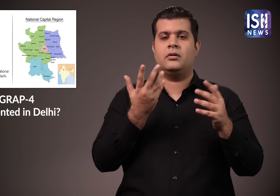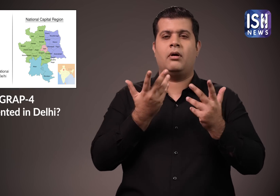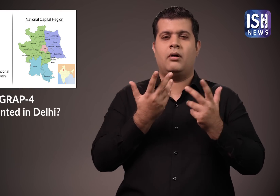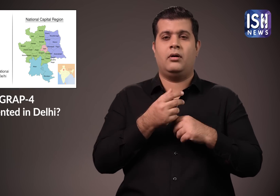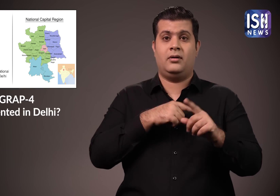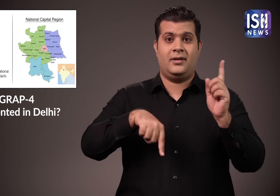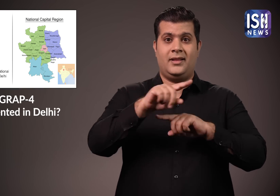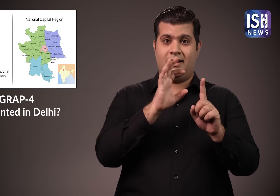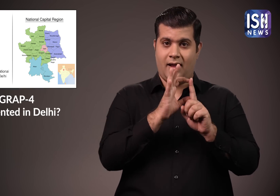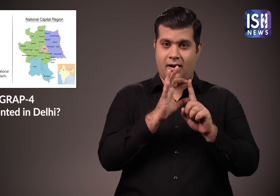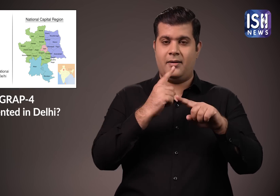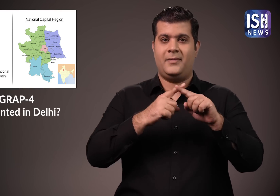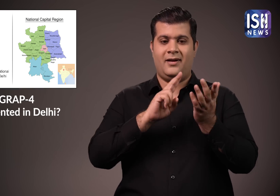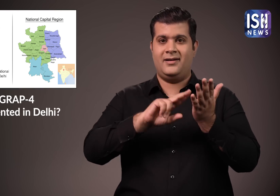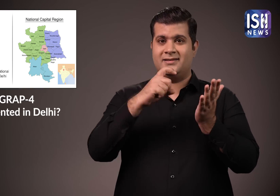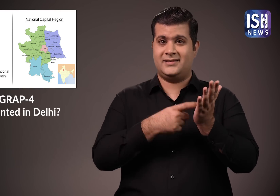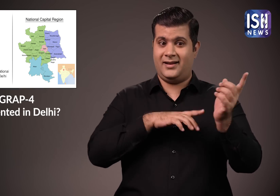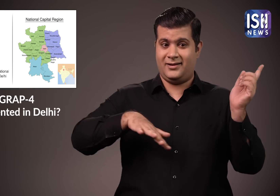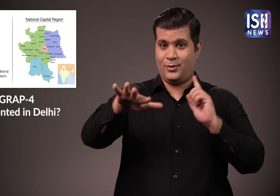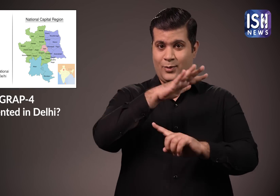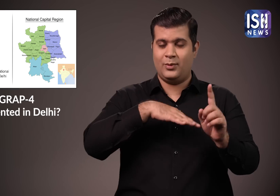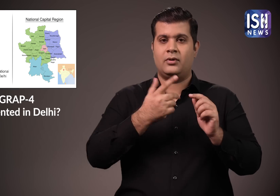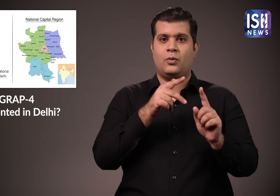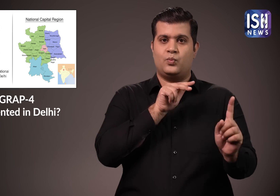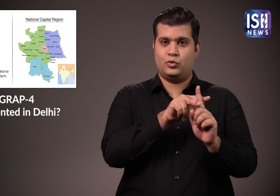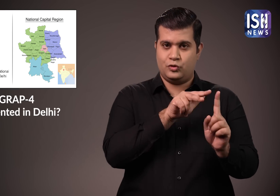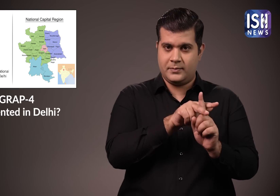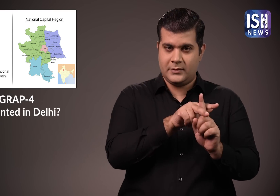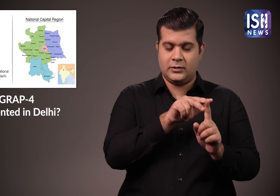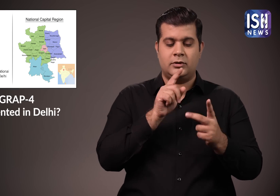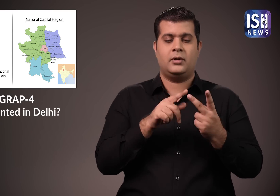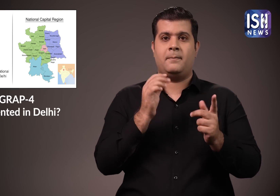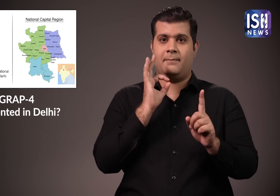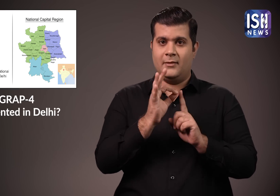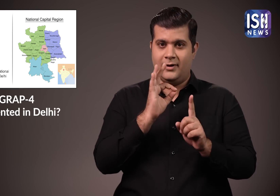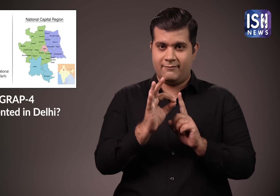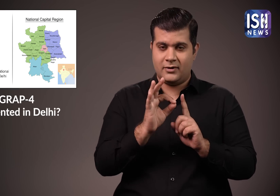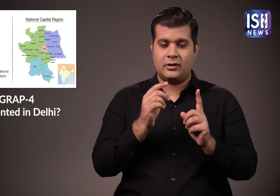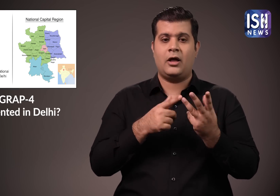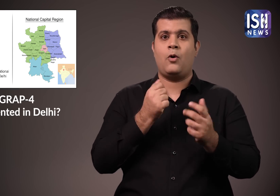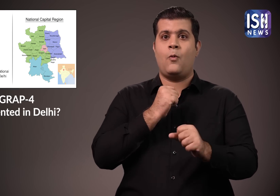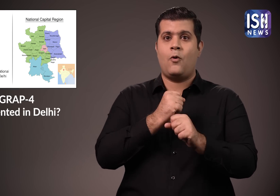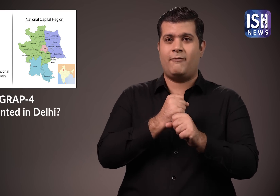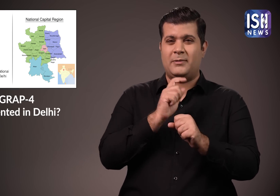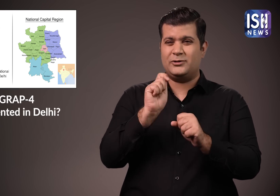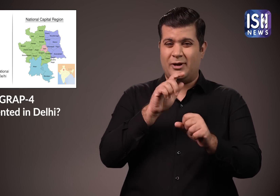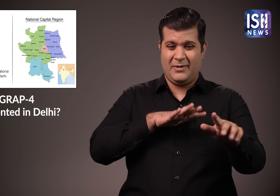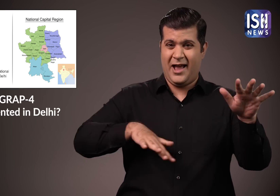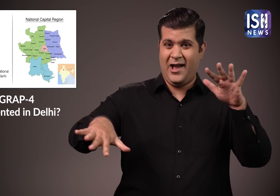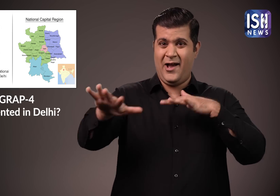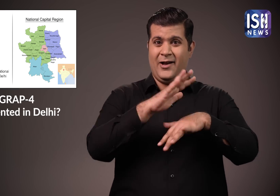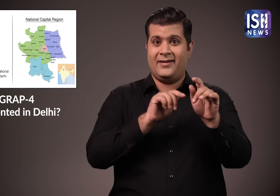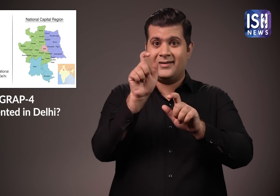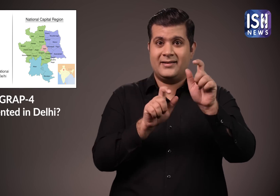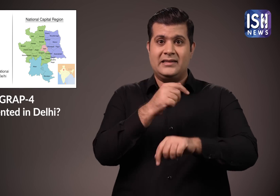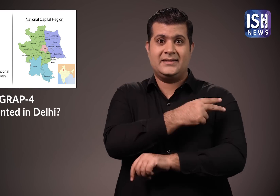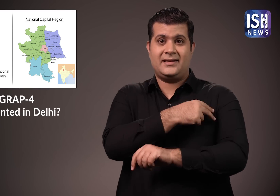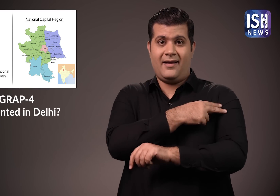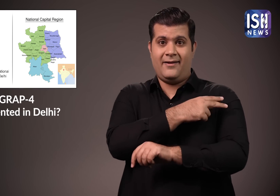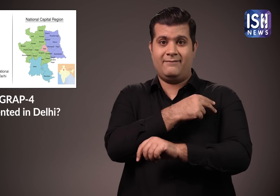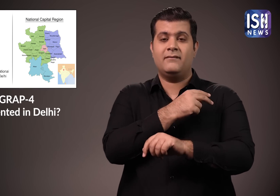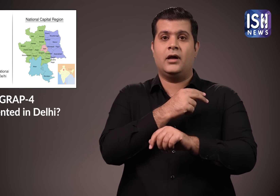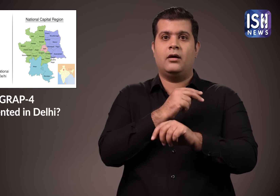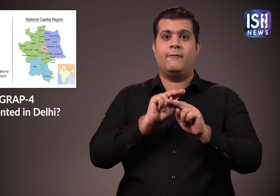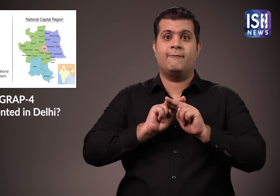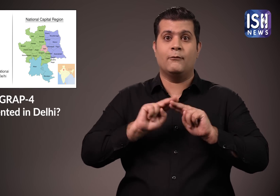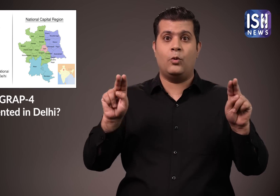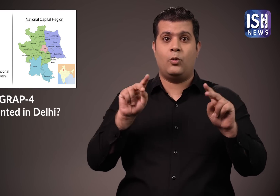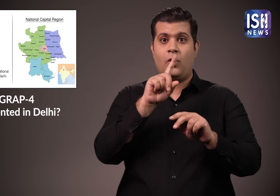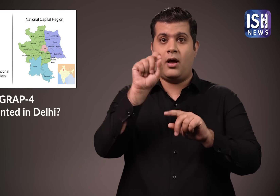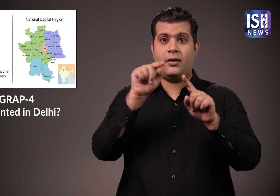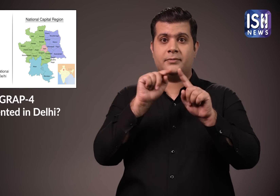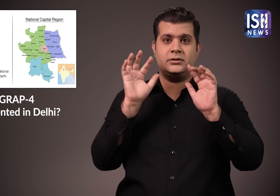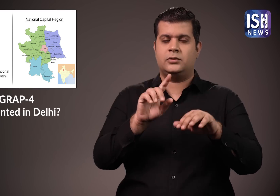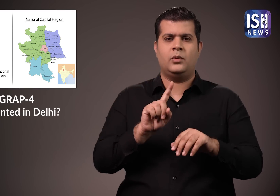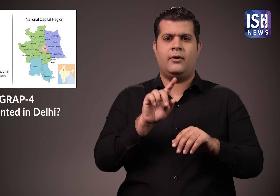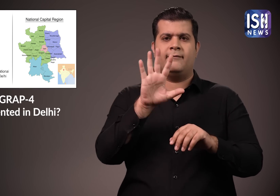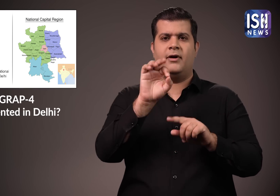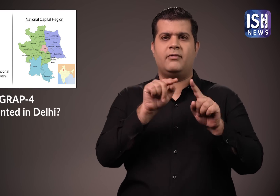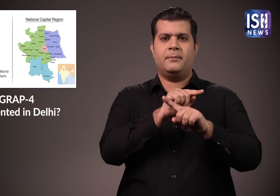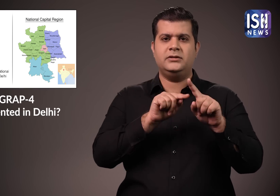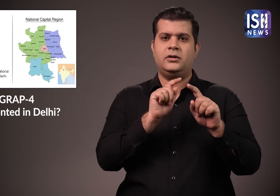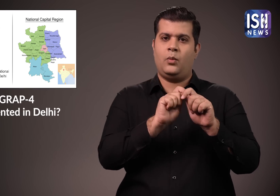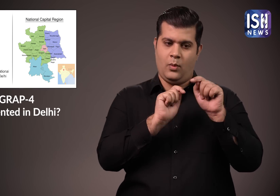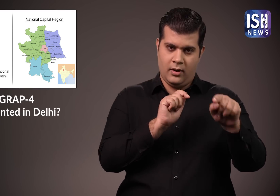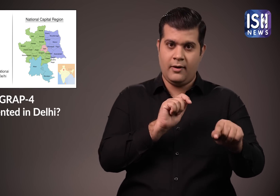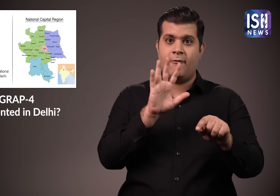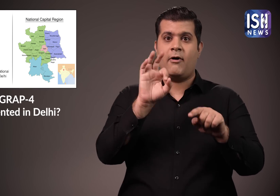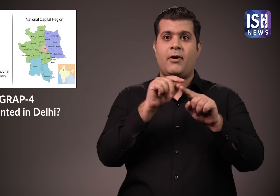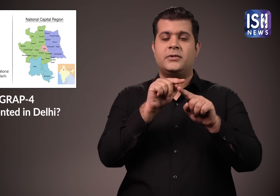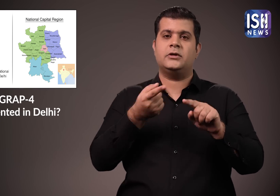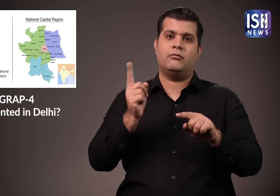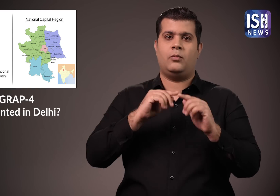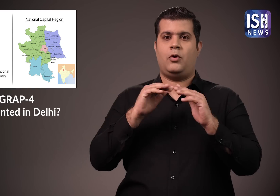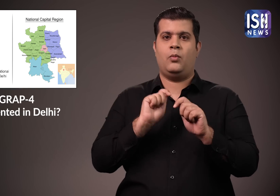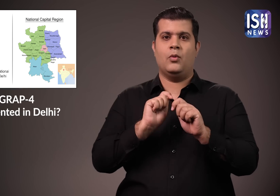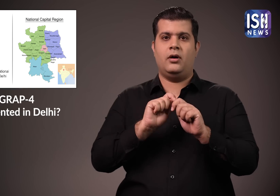whether to allow 50% of municipal, private and public officers to work from home.